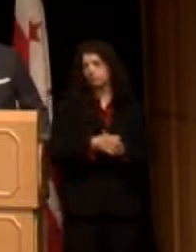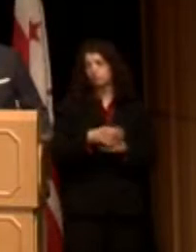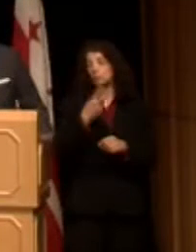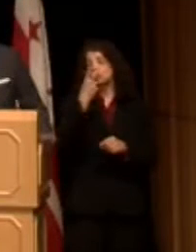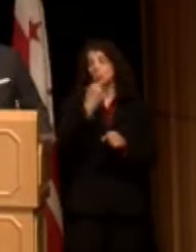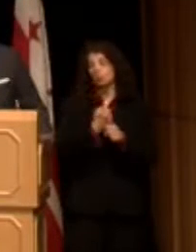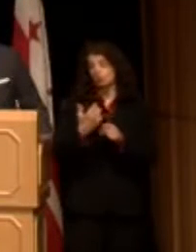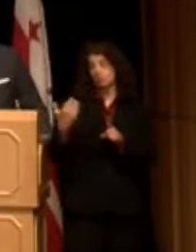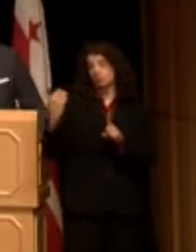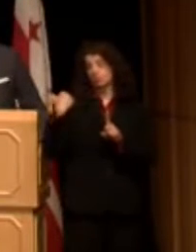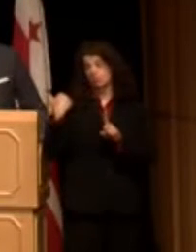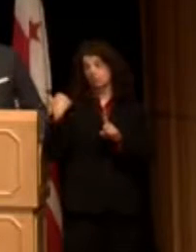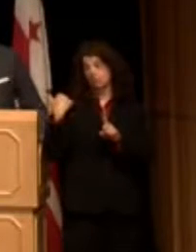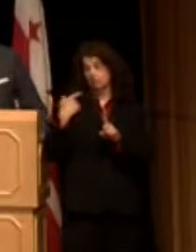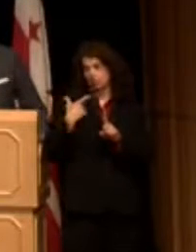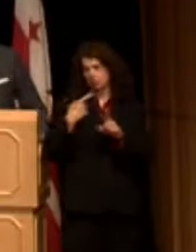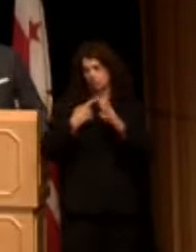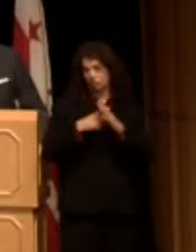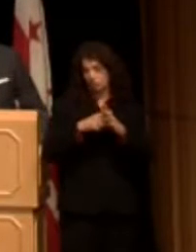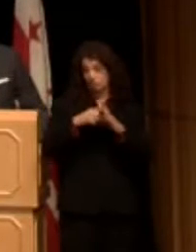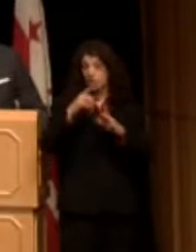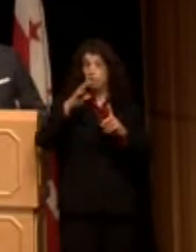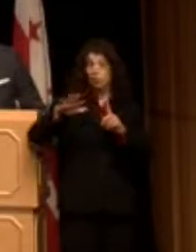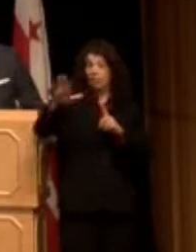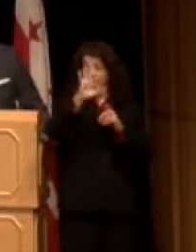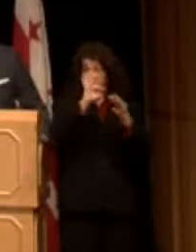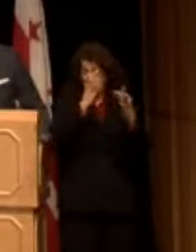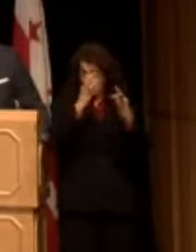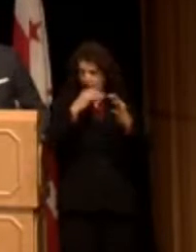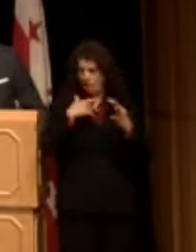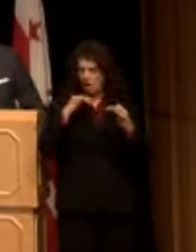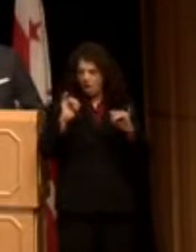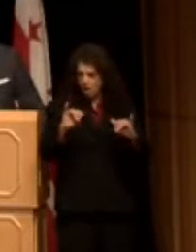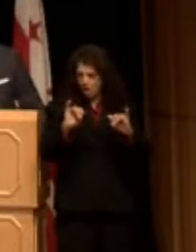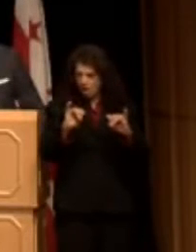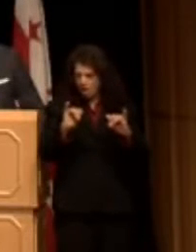PROCESS. PARCEL 42, CRUMMELL SCHOOL, 1125